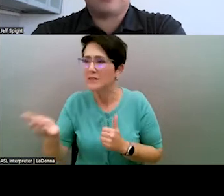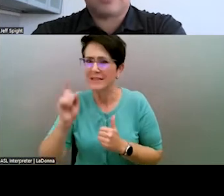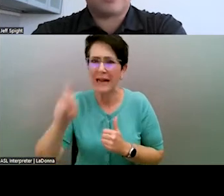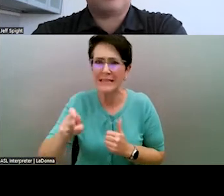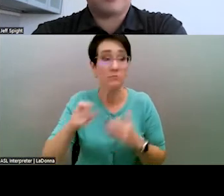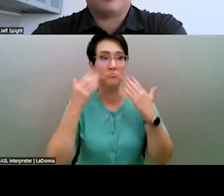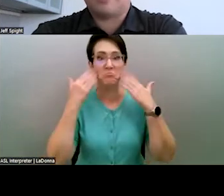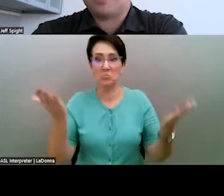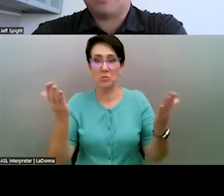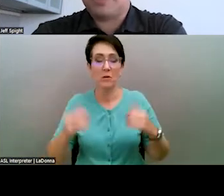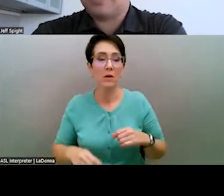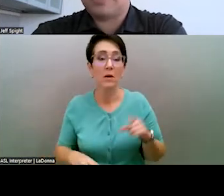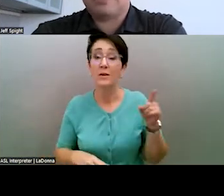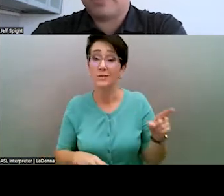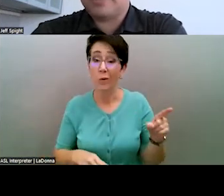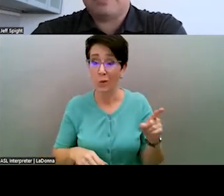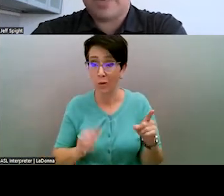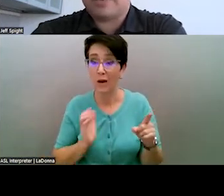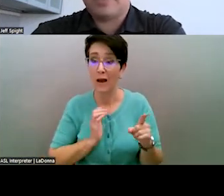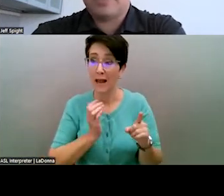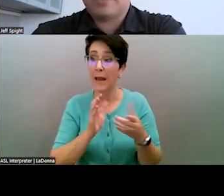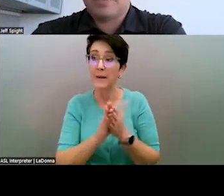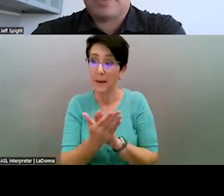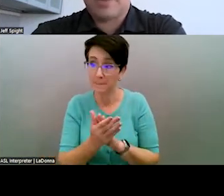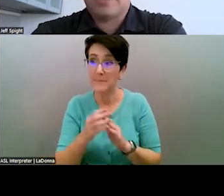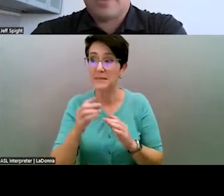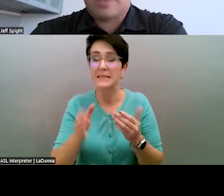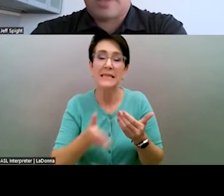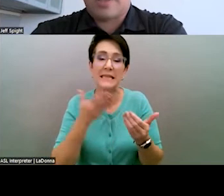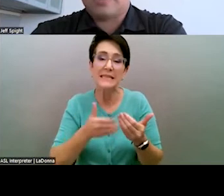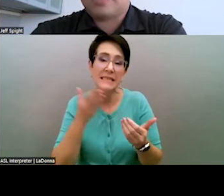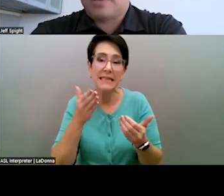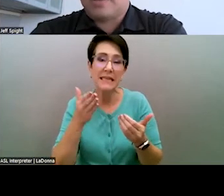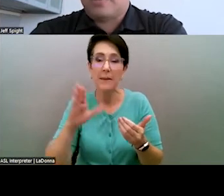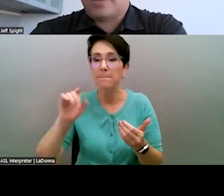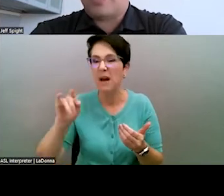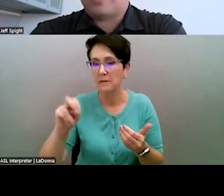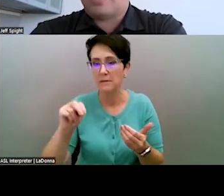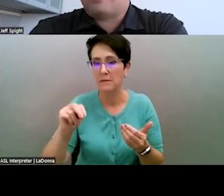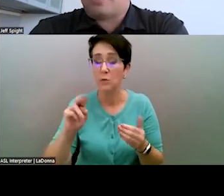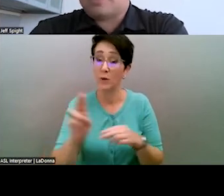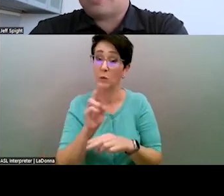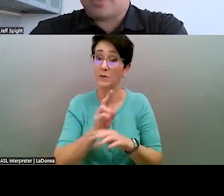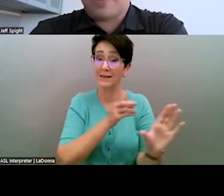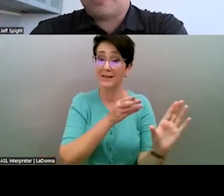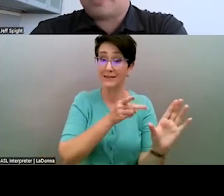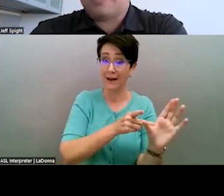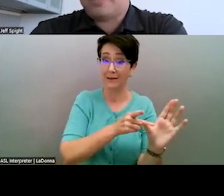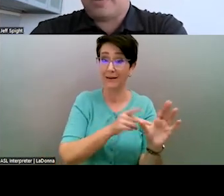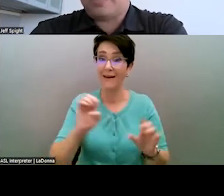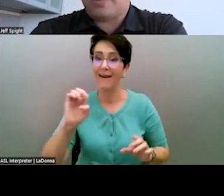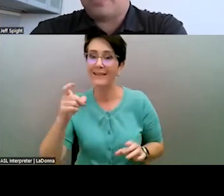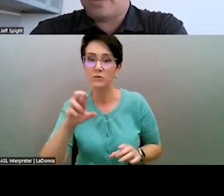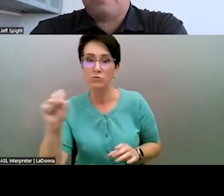PSYCH EXPRESS BECOMES A SIMPLE EASY BUTTON, RIGHT? WHEN OUR PATIENTS COME TO THE DOOR THE ONLY